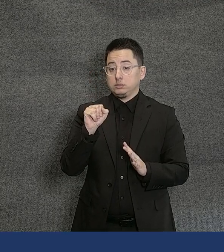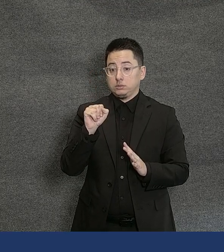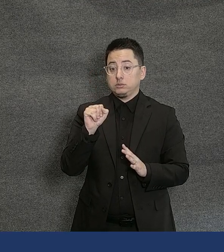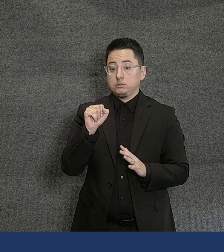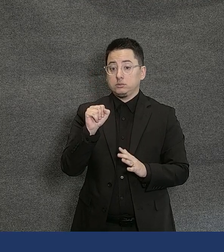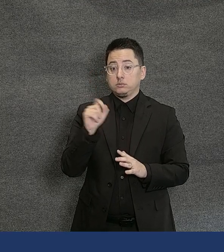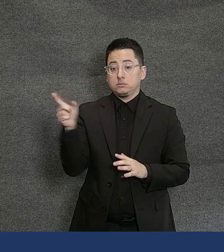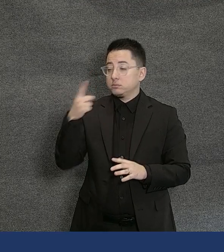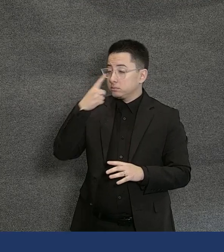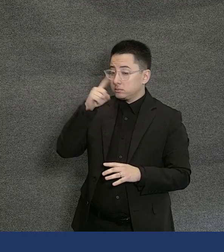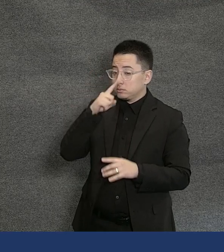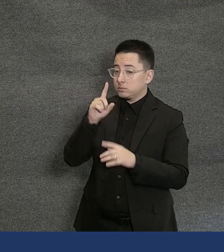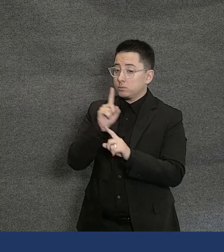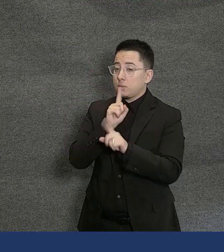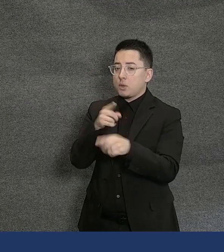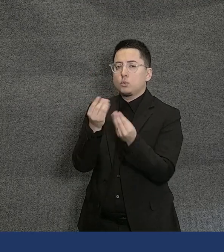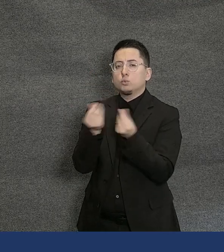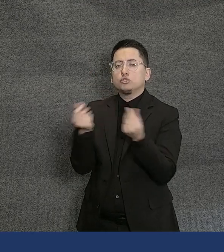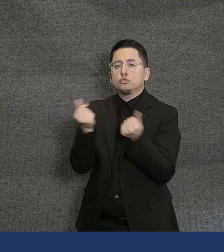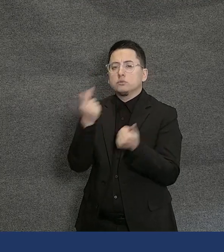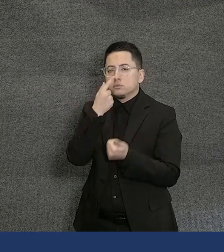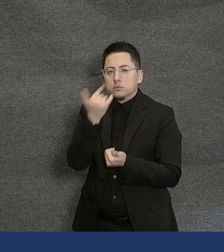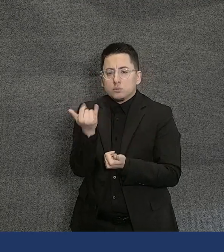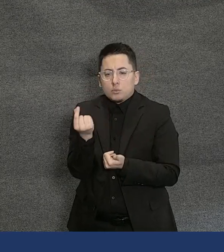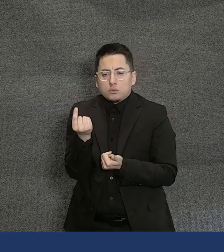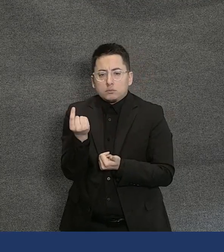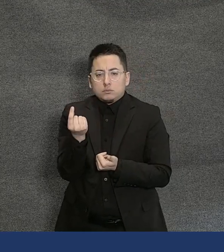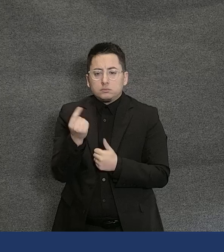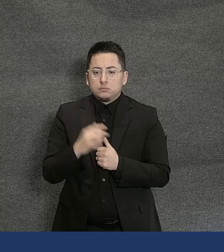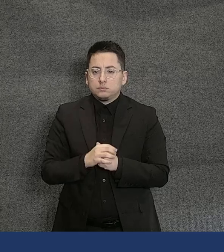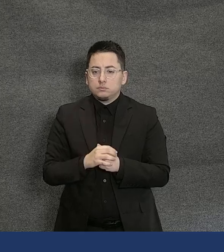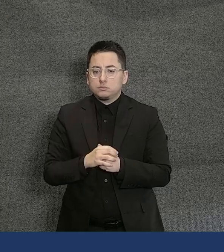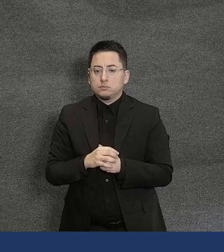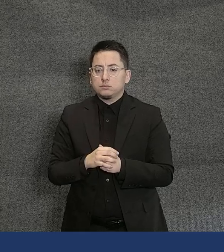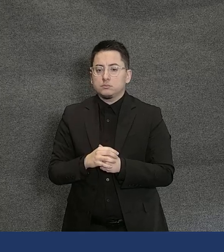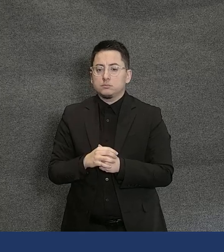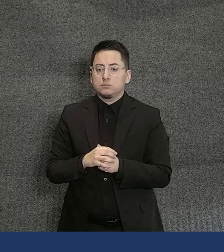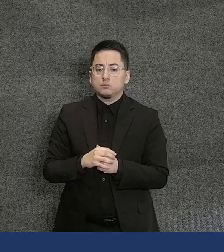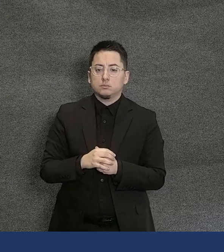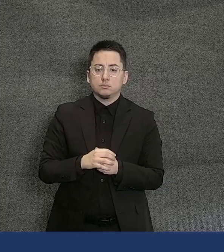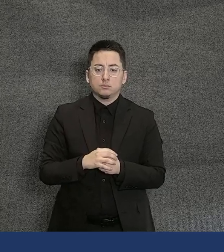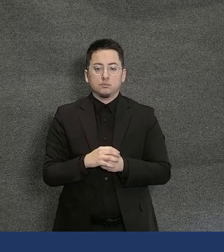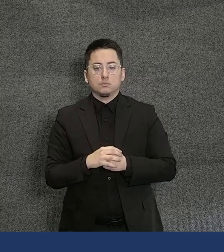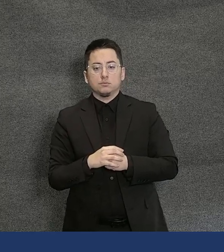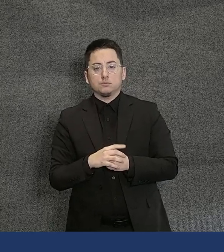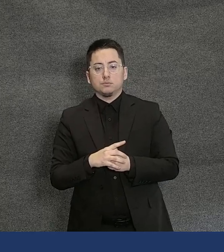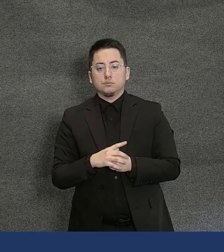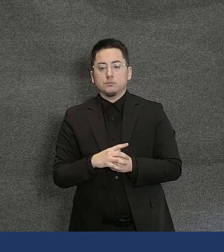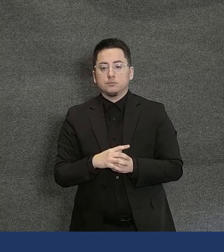that you're working on? Yeah. Thank you. I've been working with the Council on Disabilities